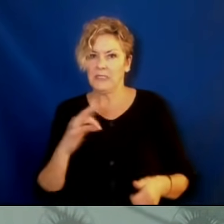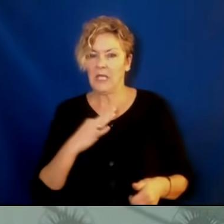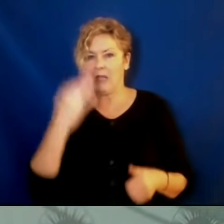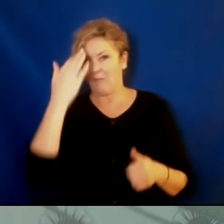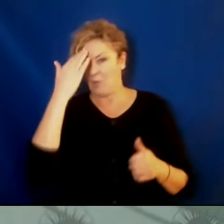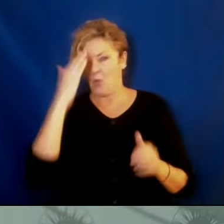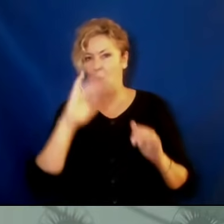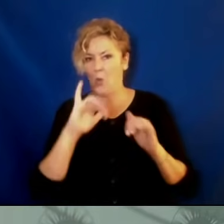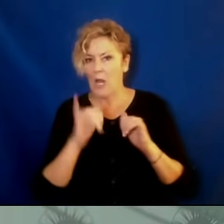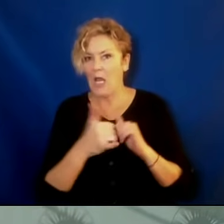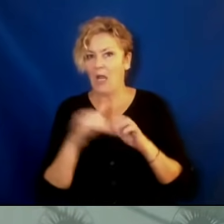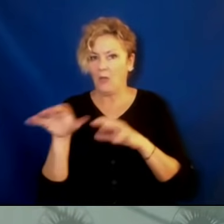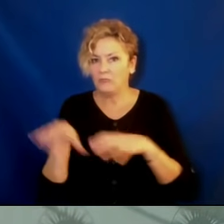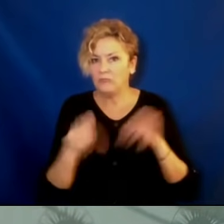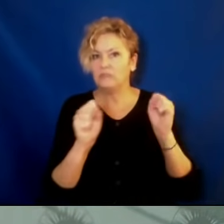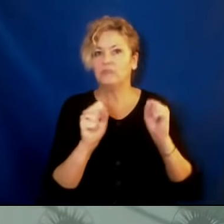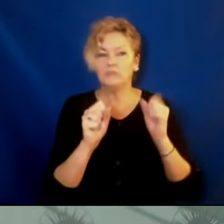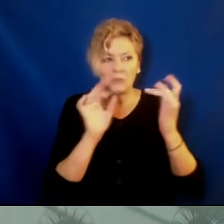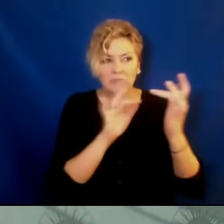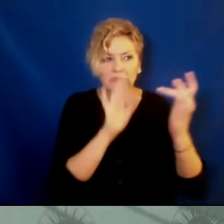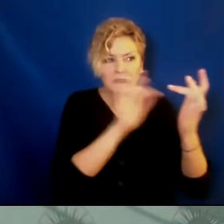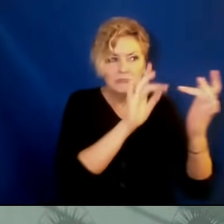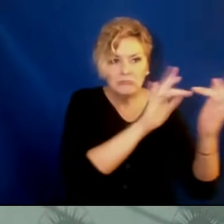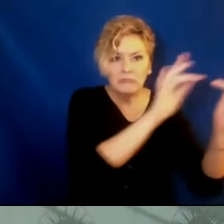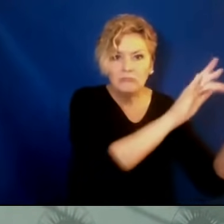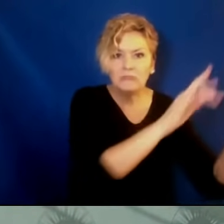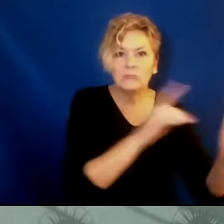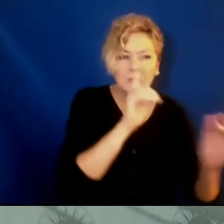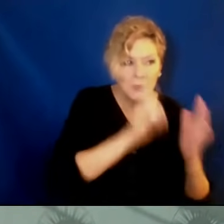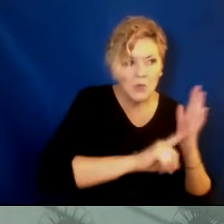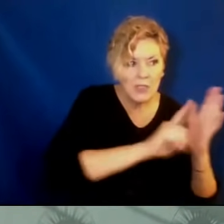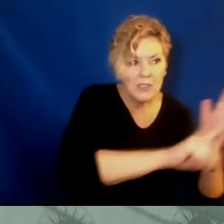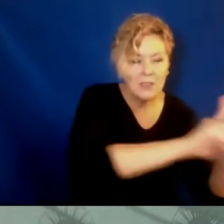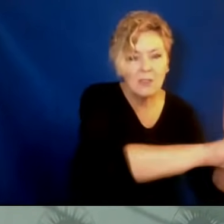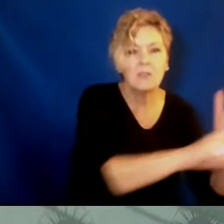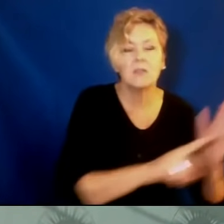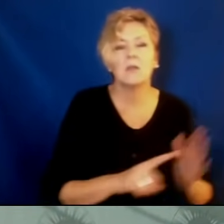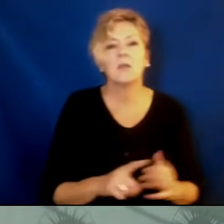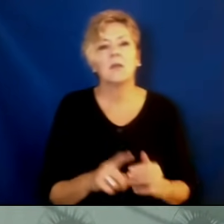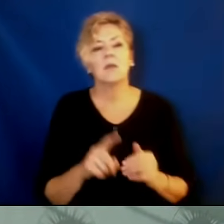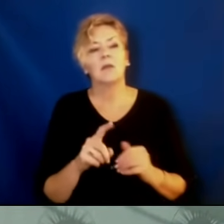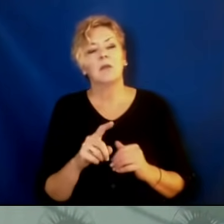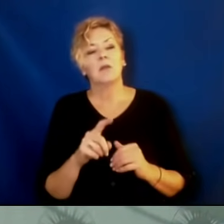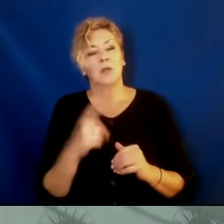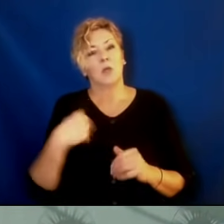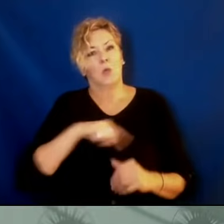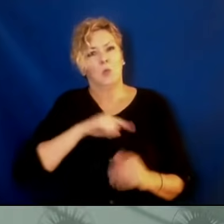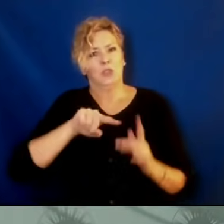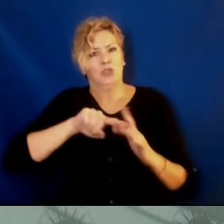of the pandemic and many of them have other jobs and so, one of the reasons we are building